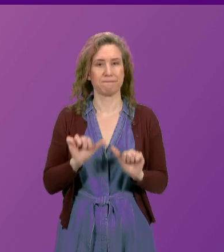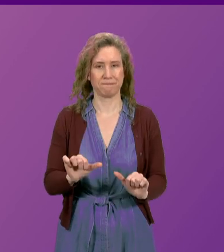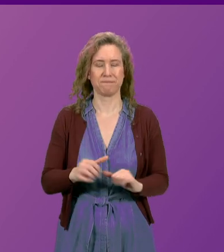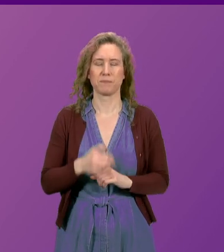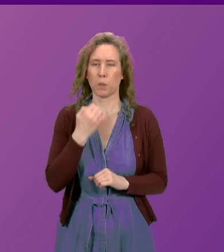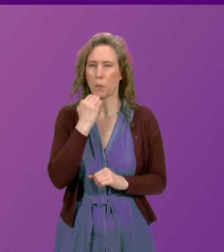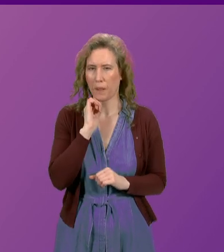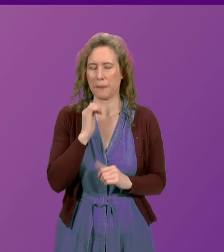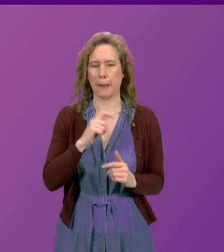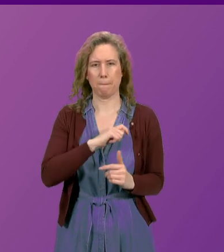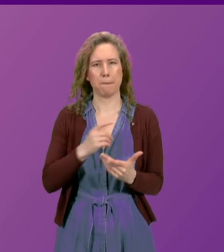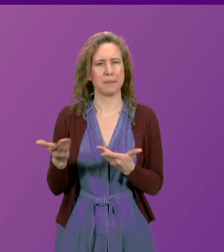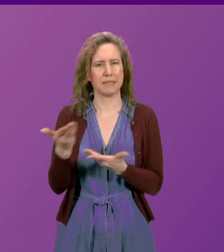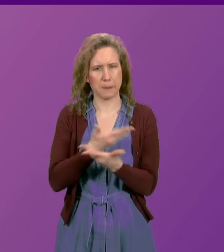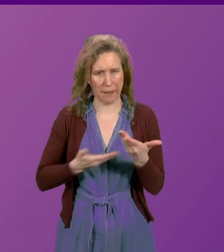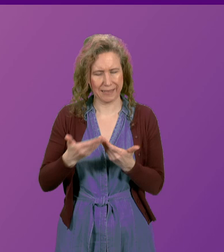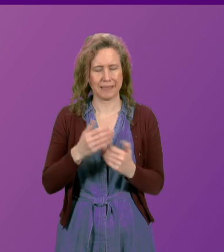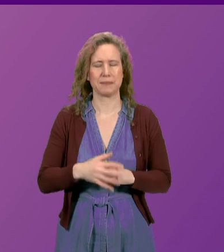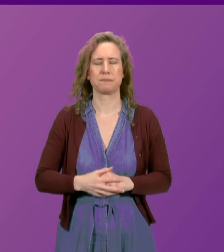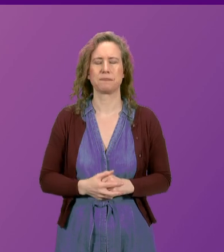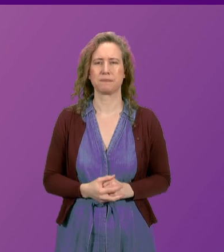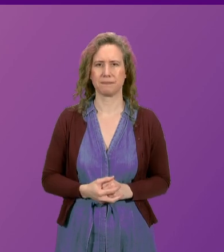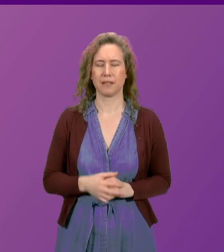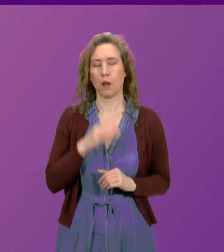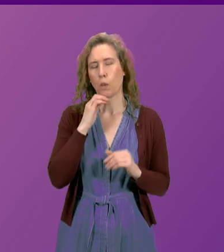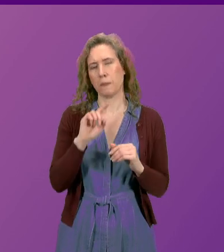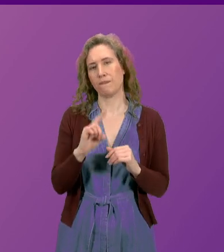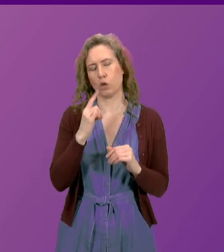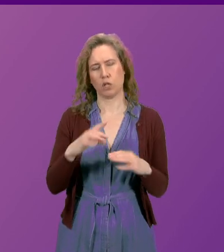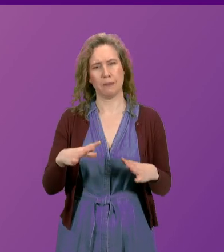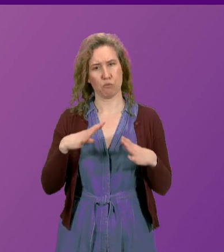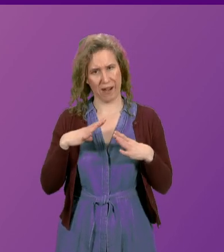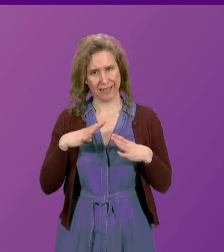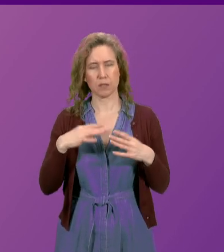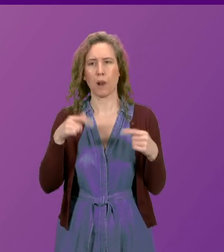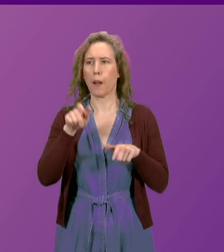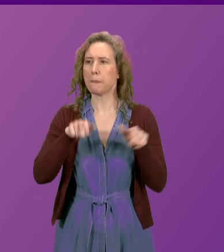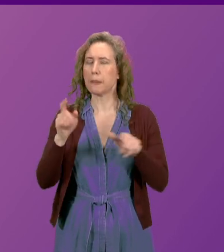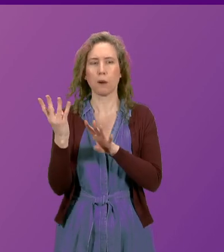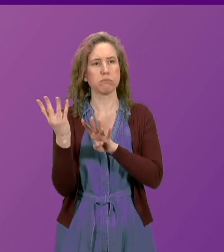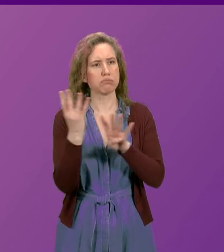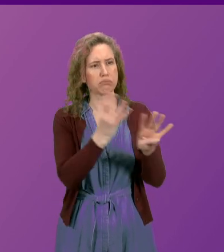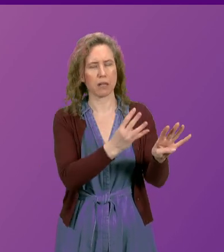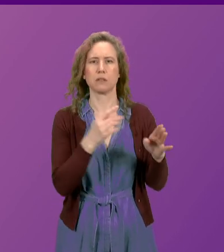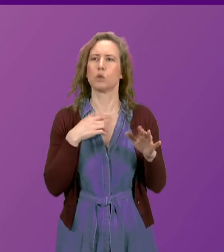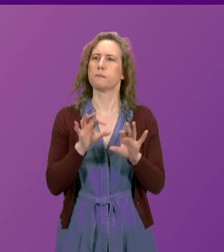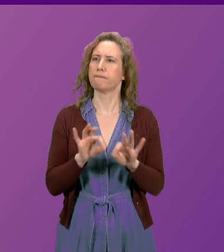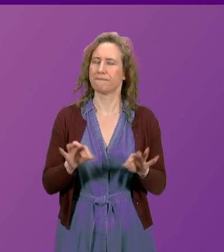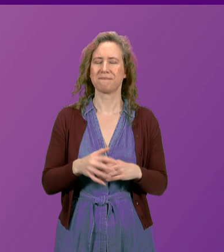business is a members’ business debate in the name of Jamie Greene. There will be a short suspension to allow people who wish to leave the chamber and the gallery to do so.